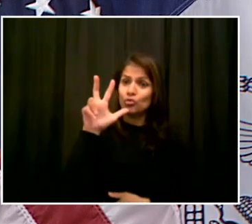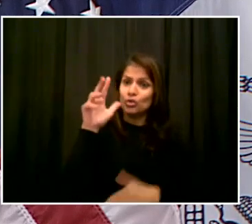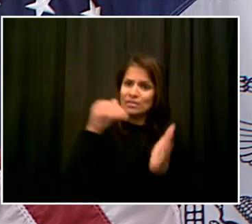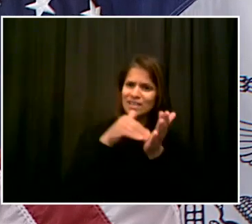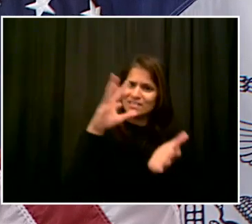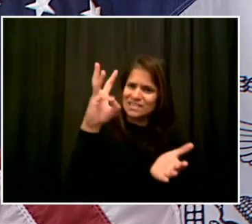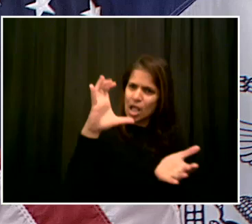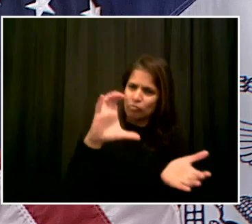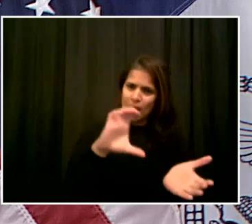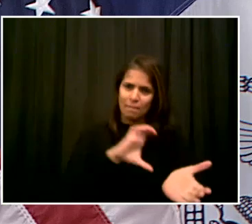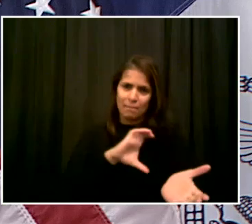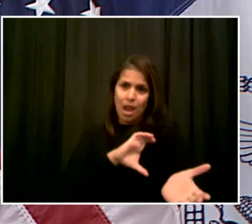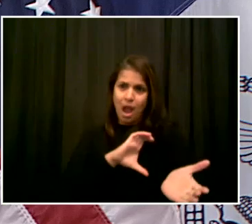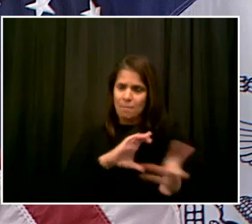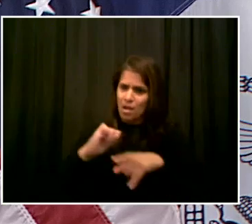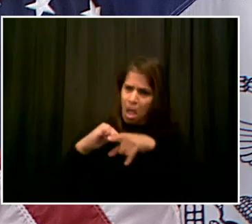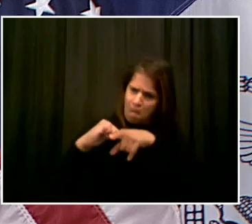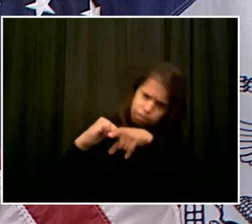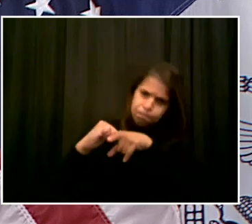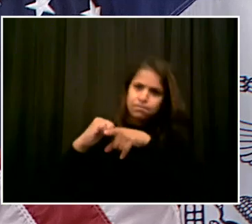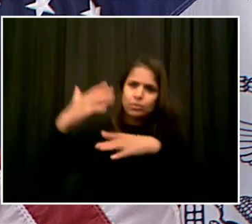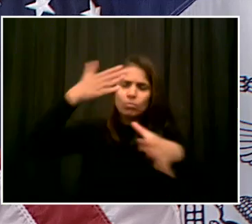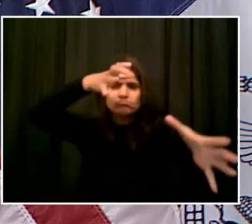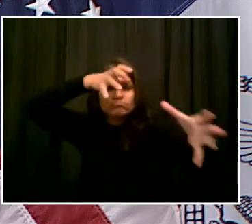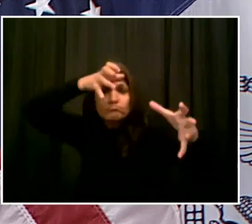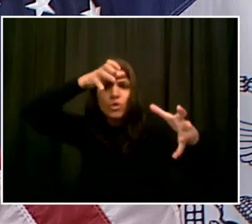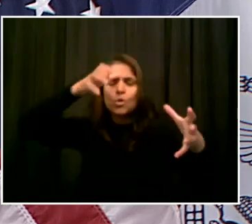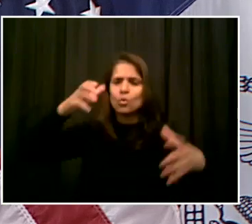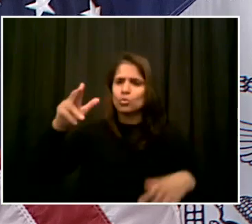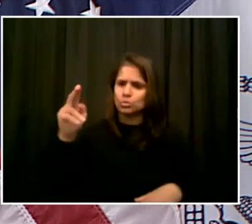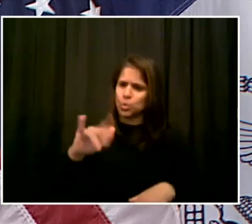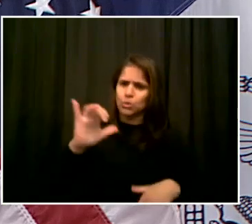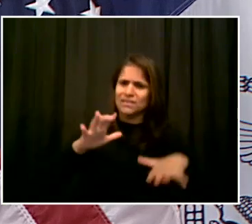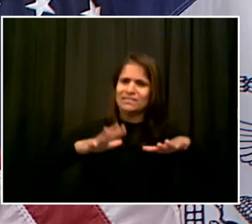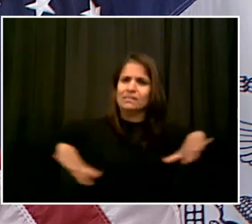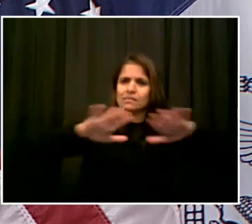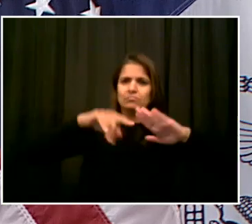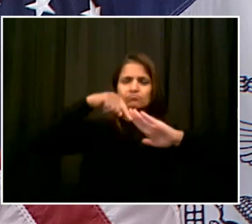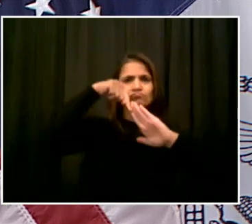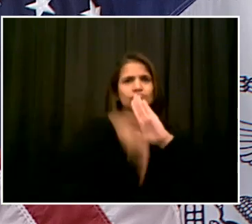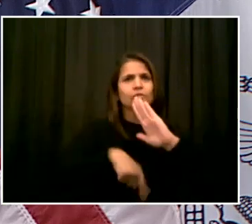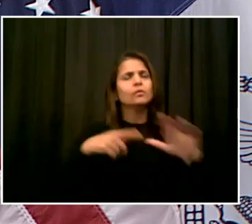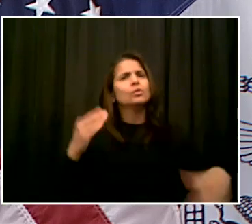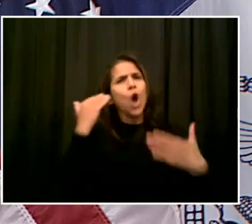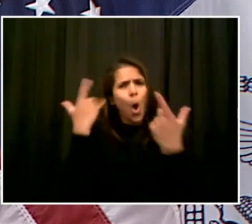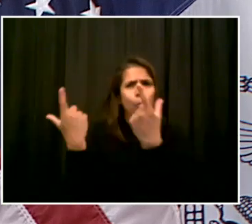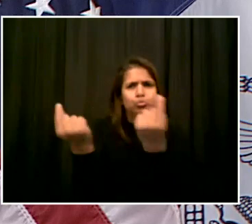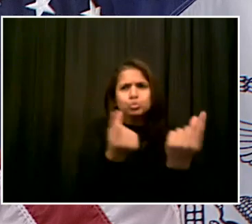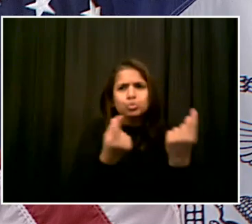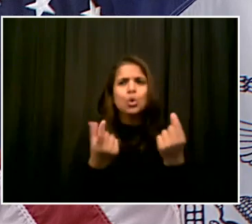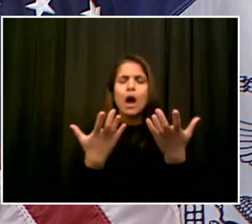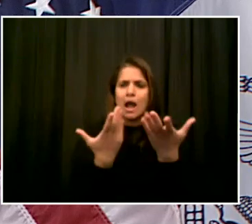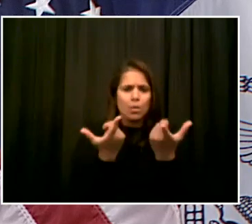POLICE OFFICERS, THE BEST TO DEAL WITH THE SITUATION. YOU K WHAT WL HELP THEM DEAL? THE NATIONAL GUARAD ND THE